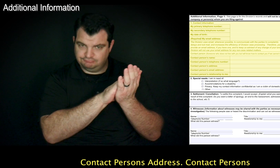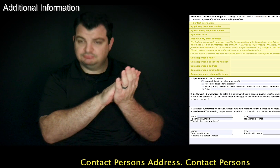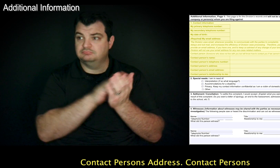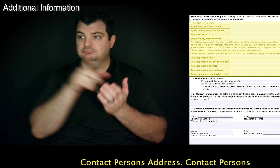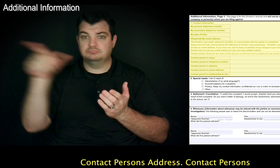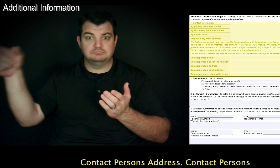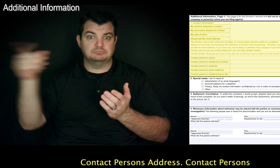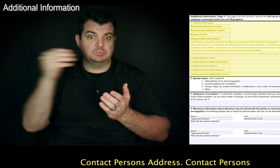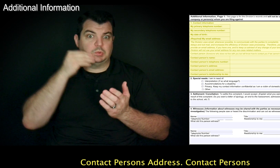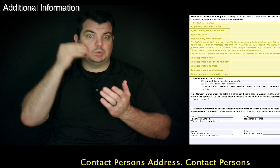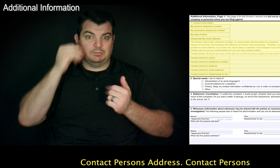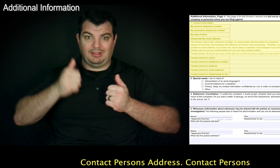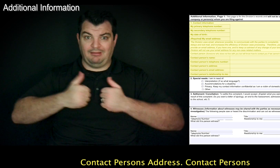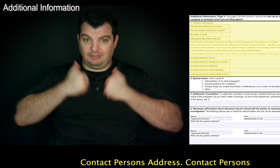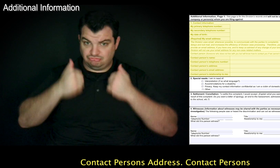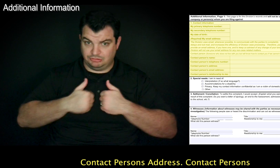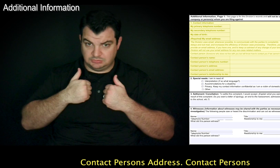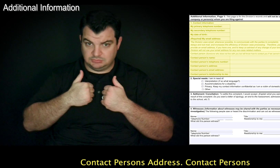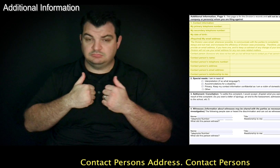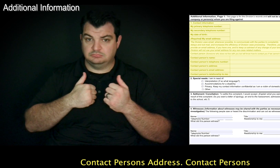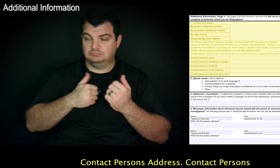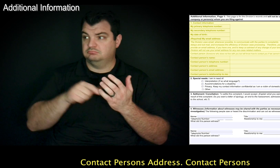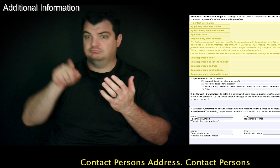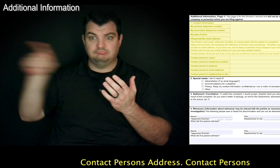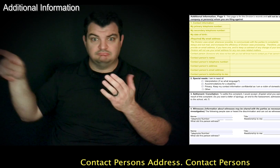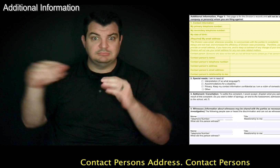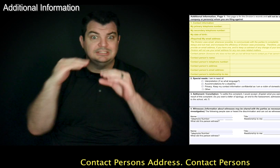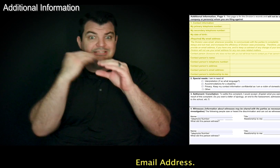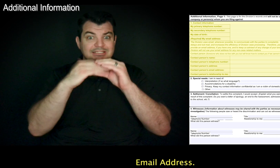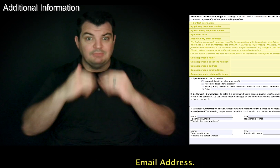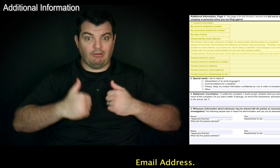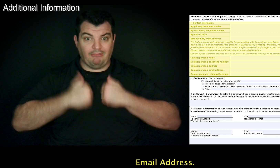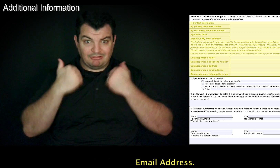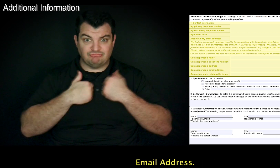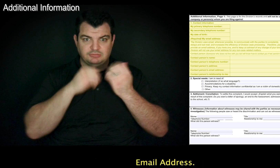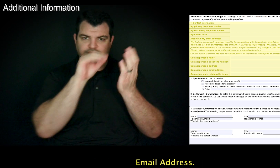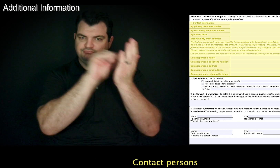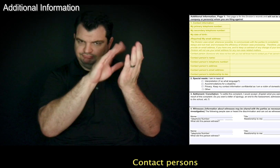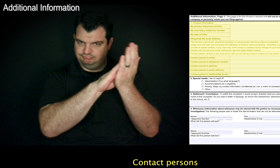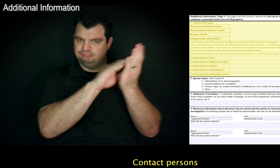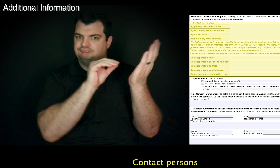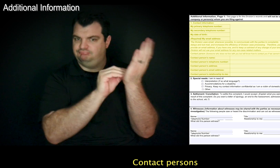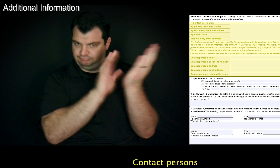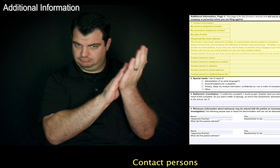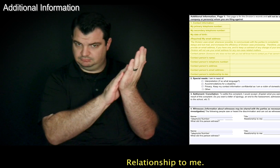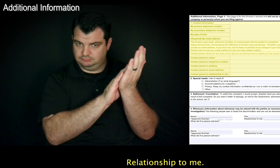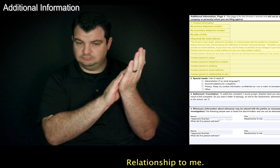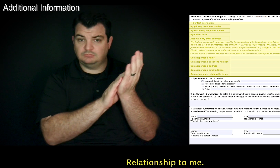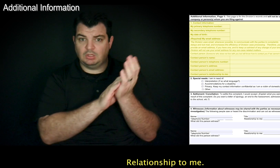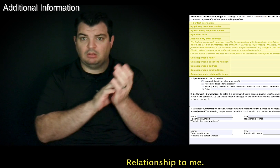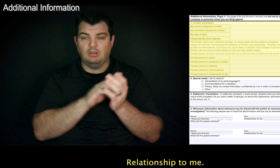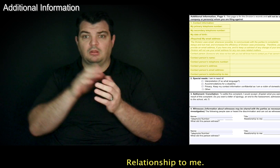Contact Persons Address. Contact Persons Email Address. Contact persons Relationship to me.